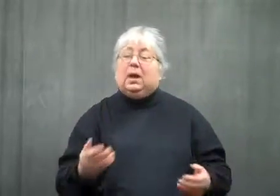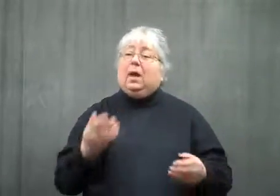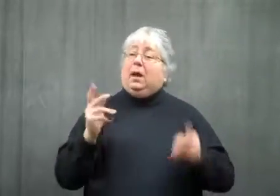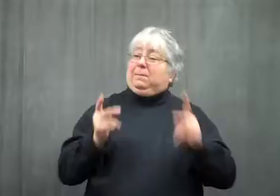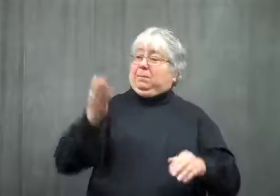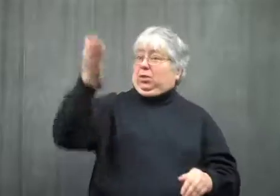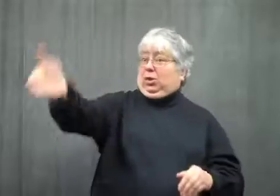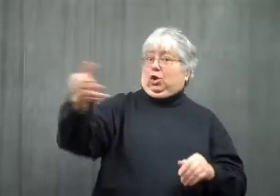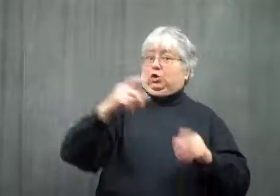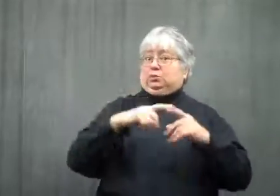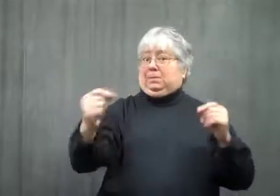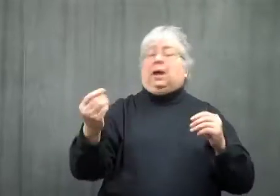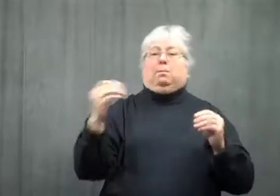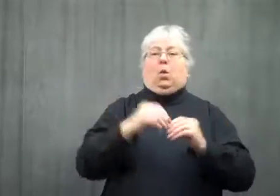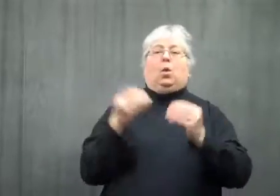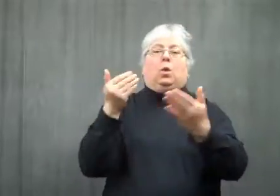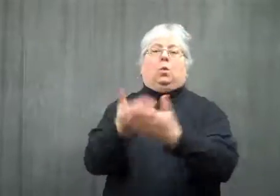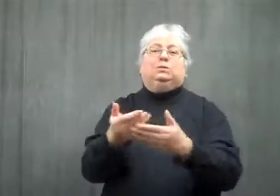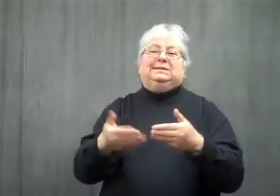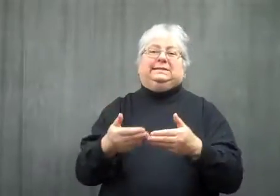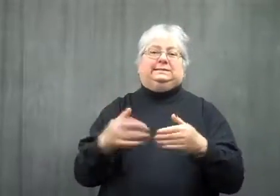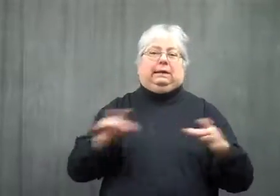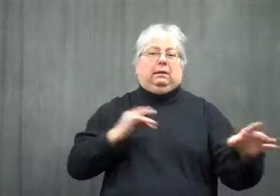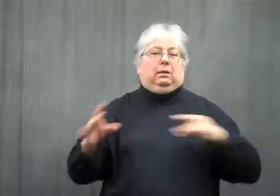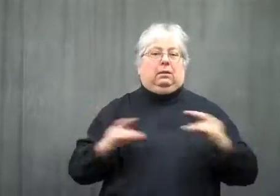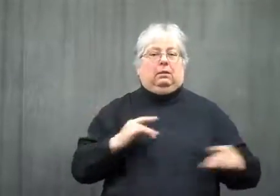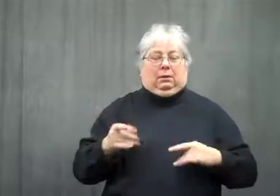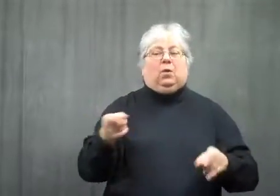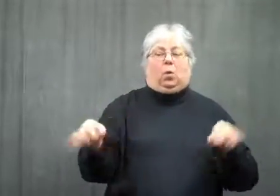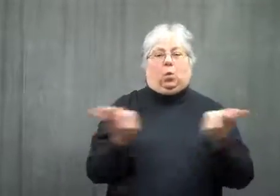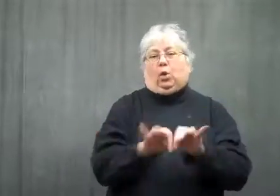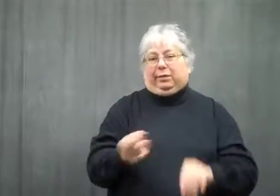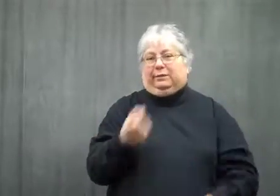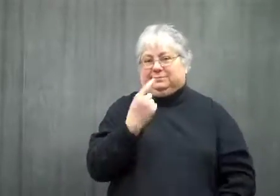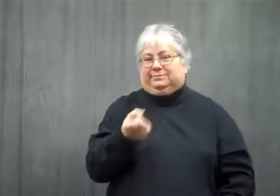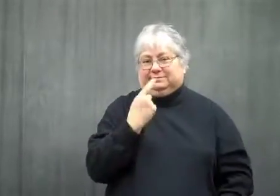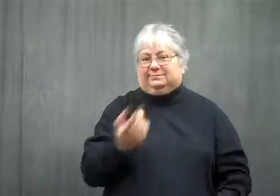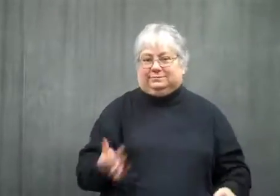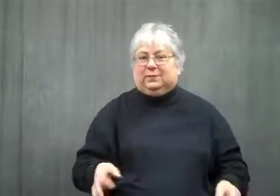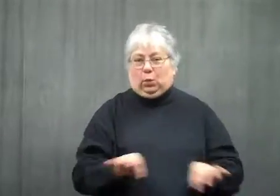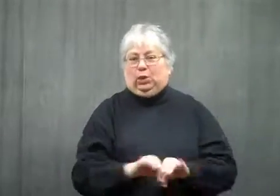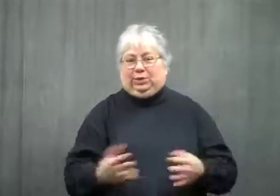The people right there in Japan have a higher level of exposure, so it's worth taking them.